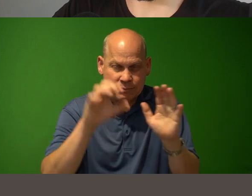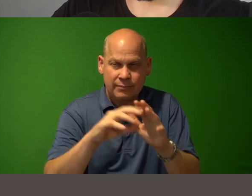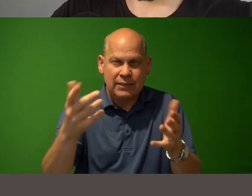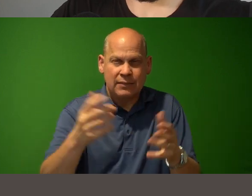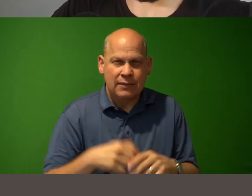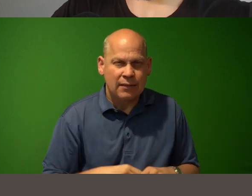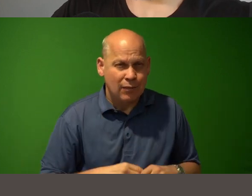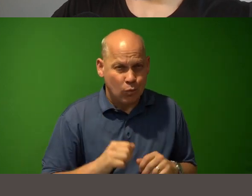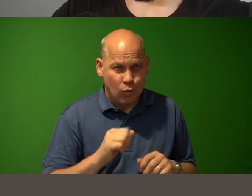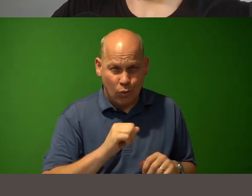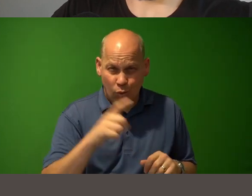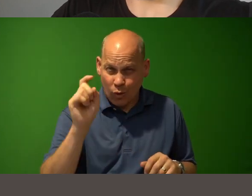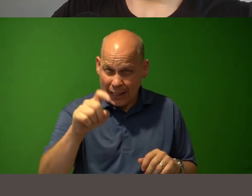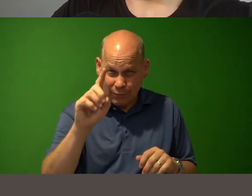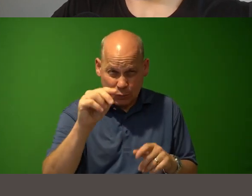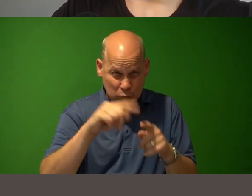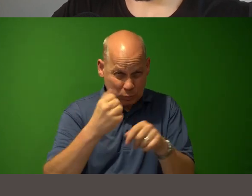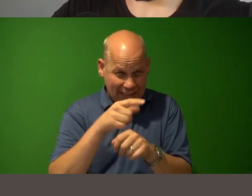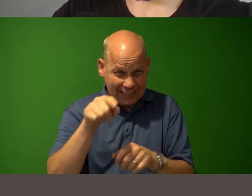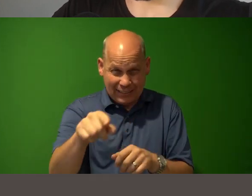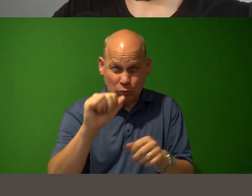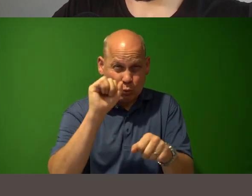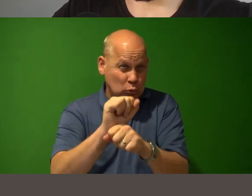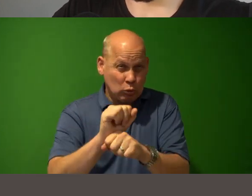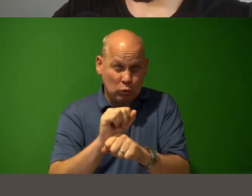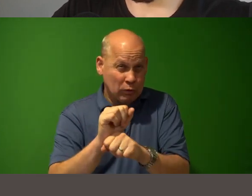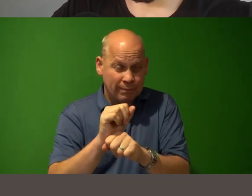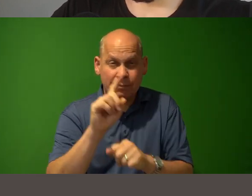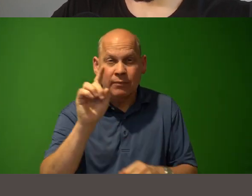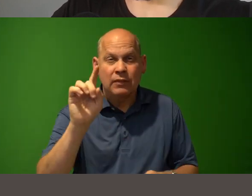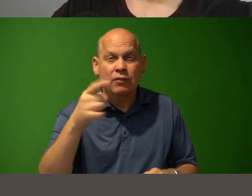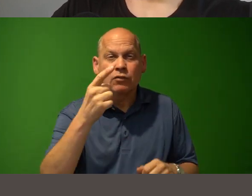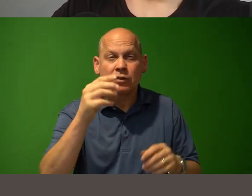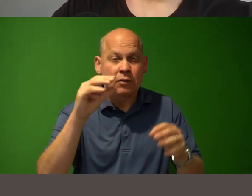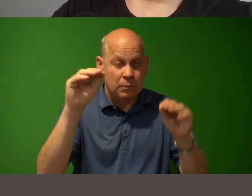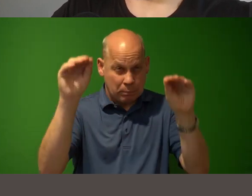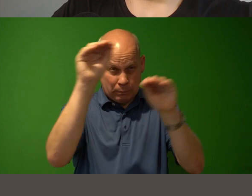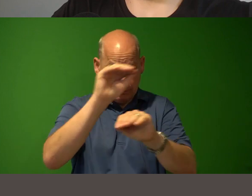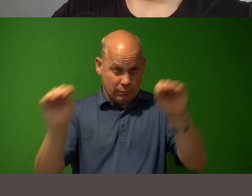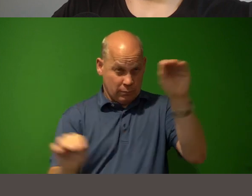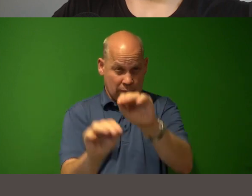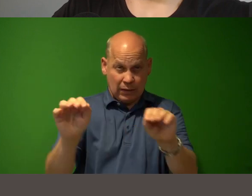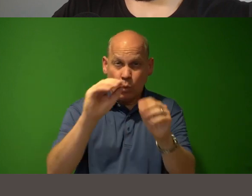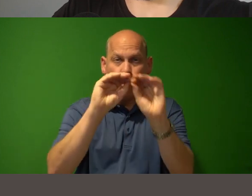And all you got to do to make this work is reshuffle a little bit and just organize it.